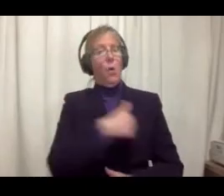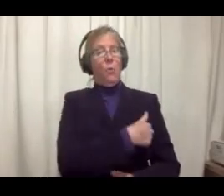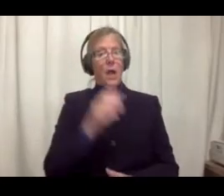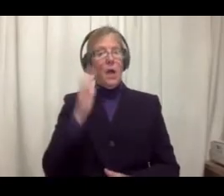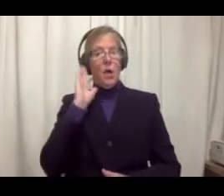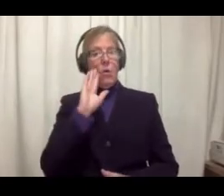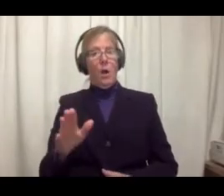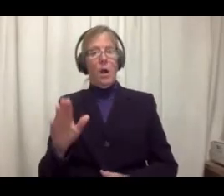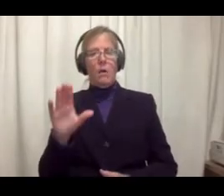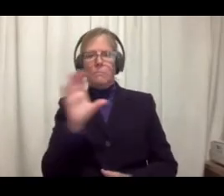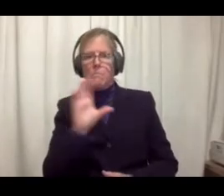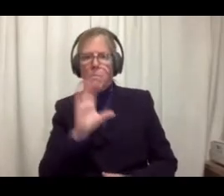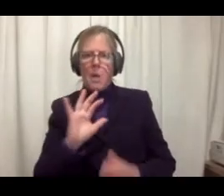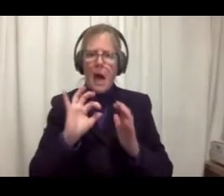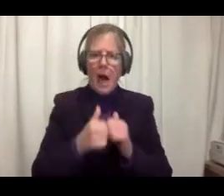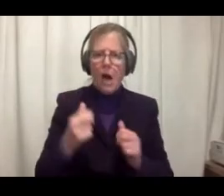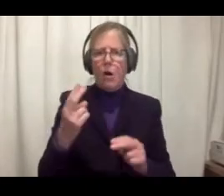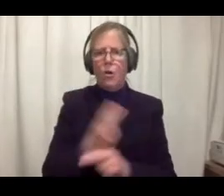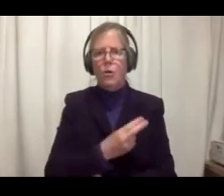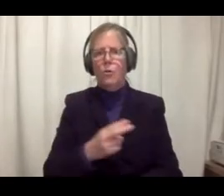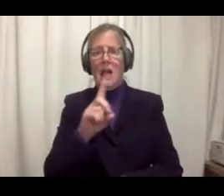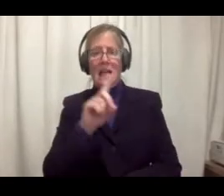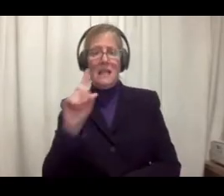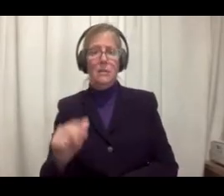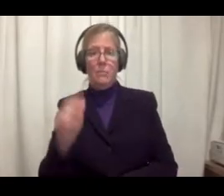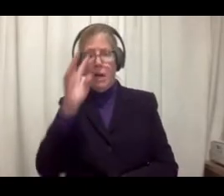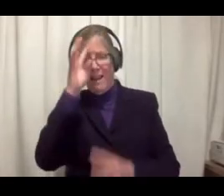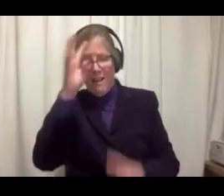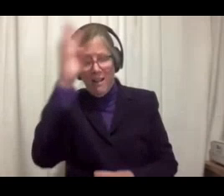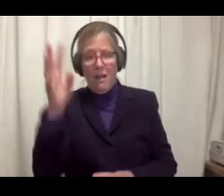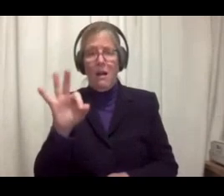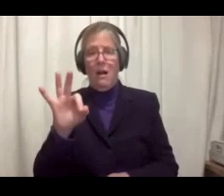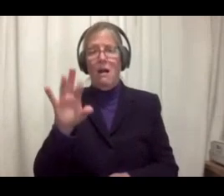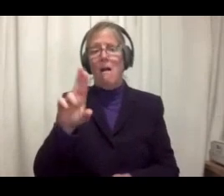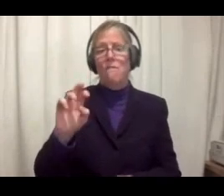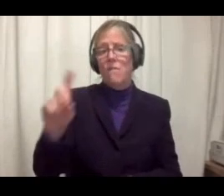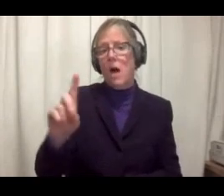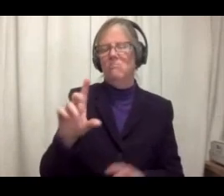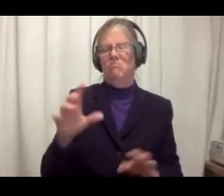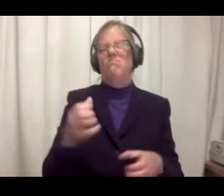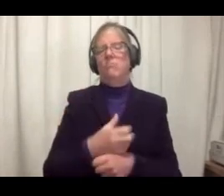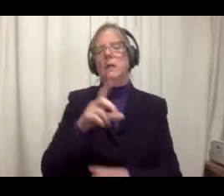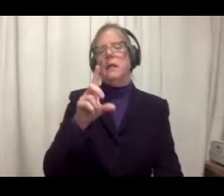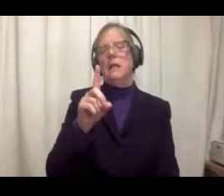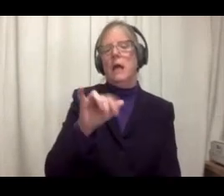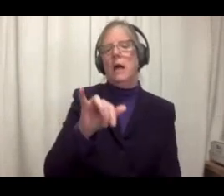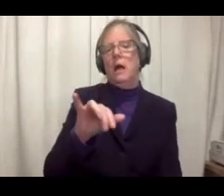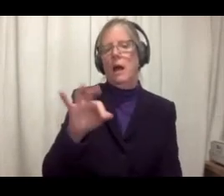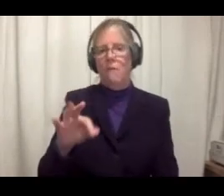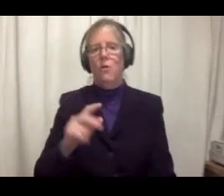Rehabilitation Training Materials—or NCRTM—to make the most of your project’s work. We’ll